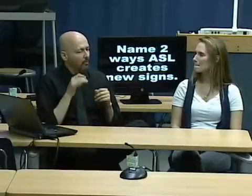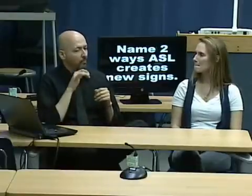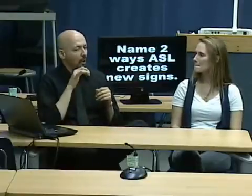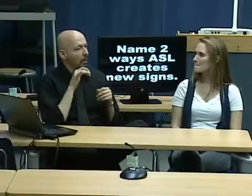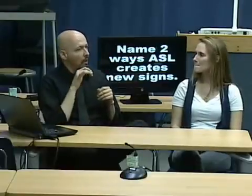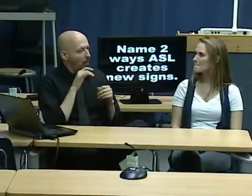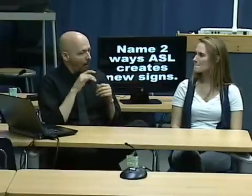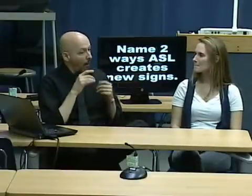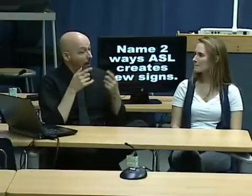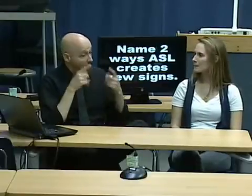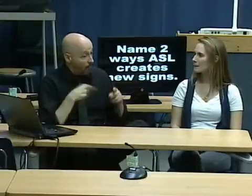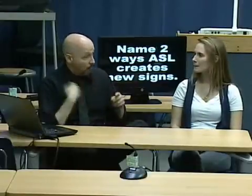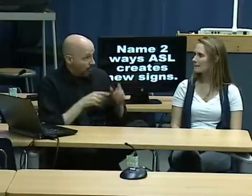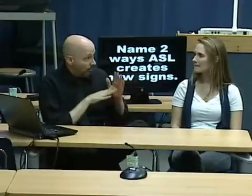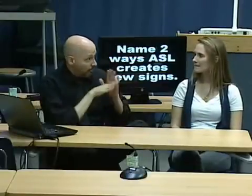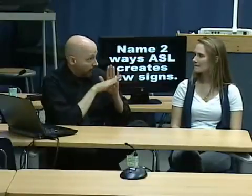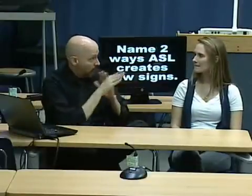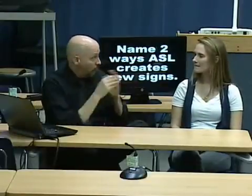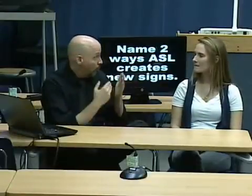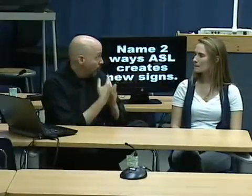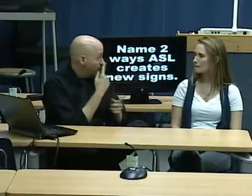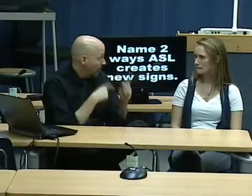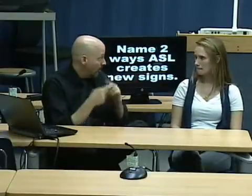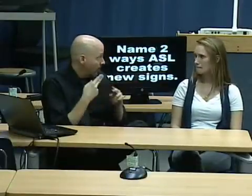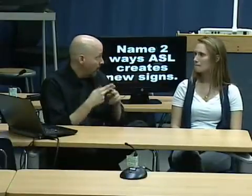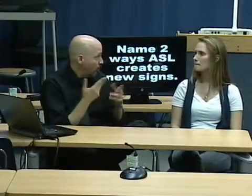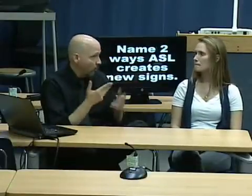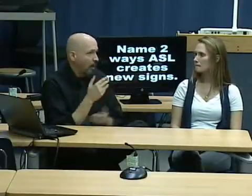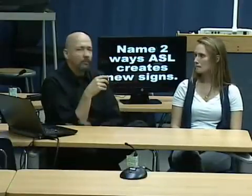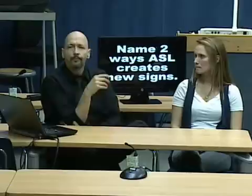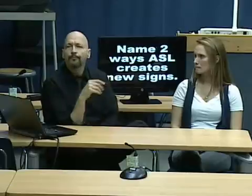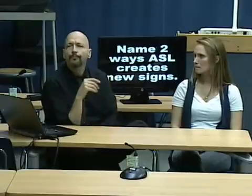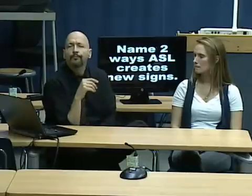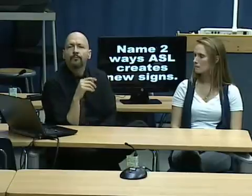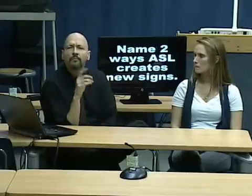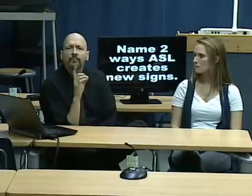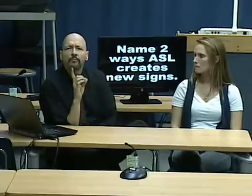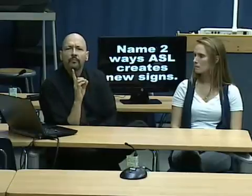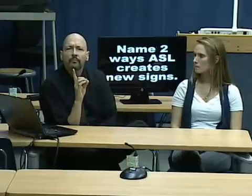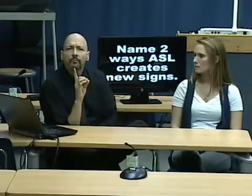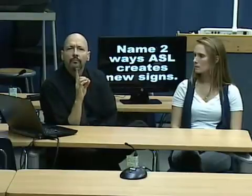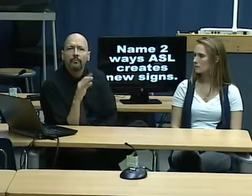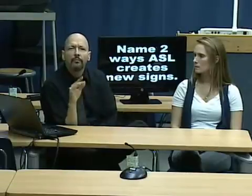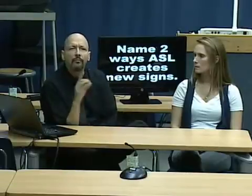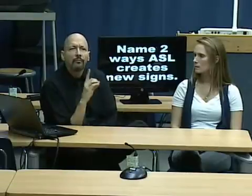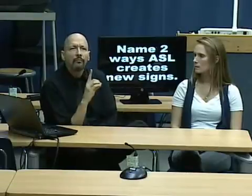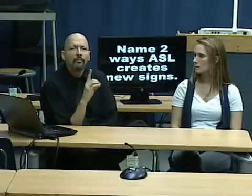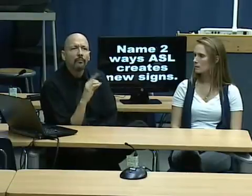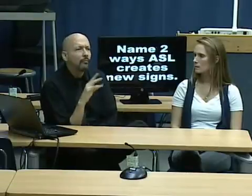What is it called when a new sign is developed? D... spell it. D...